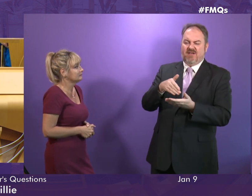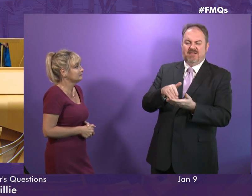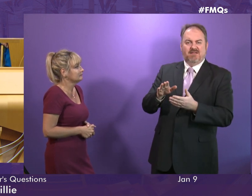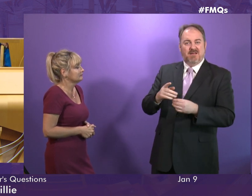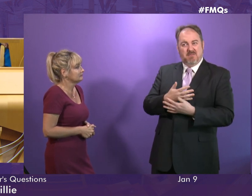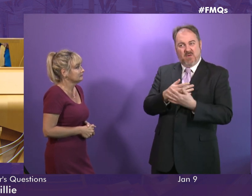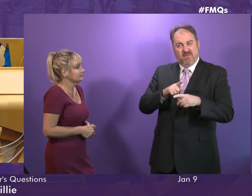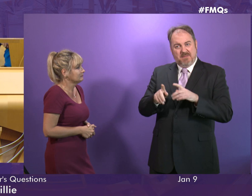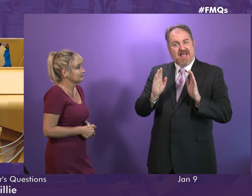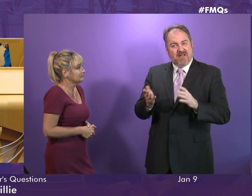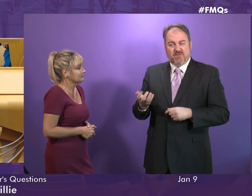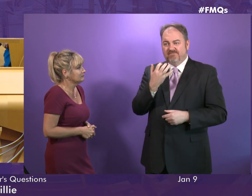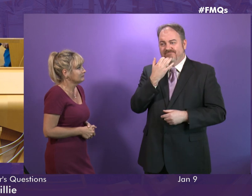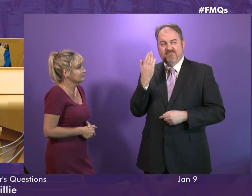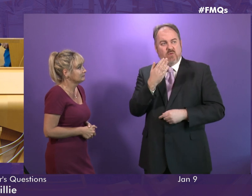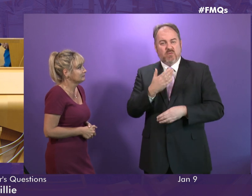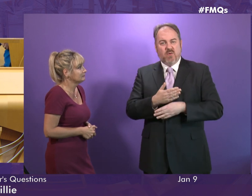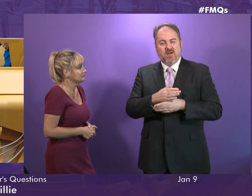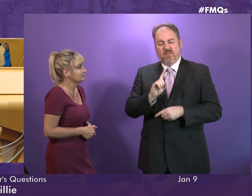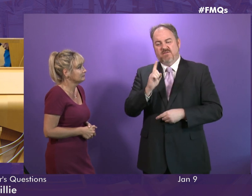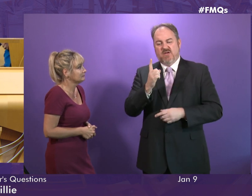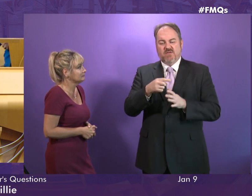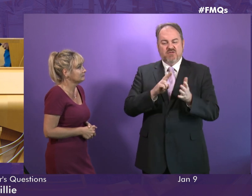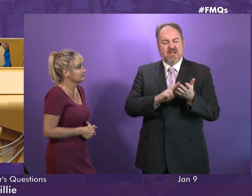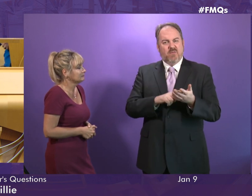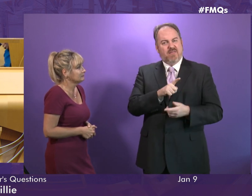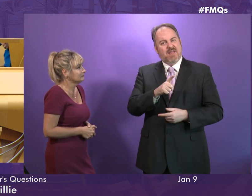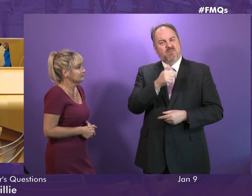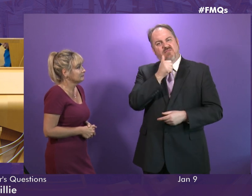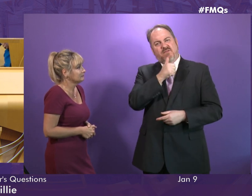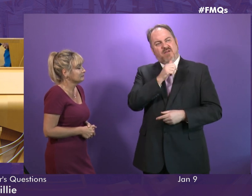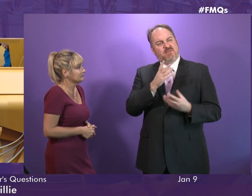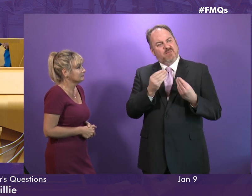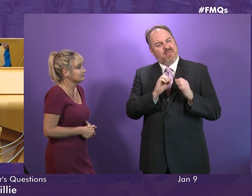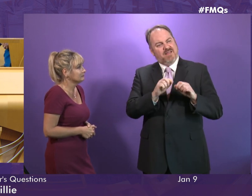had to work on 1 January instead of spending time with their families. Parliament has already